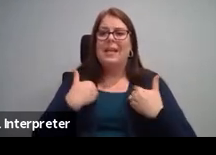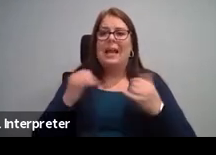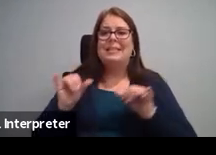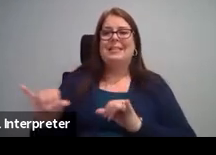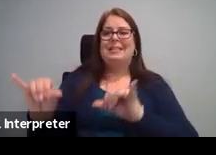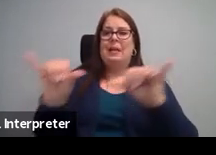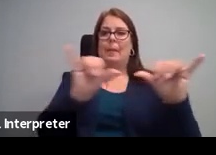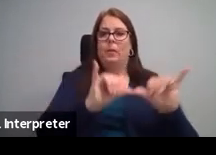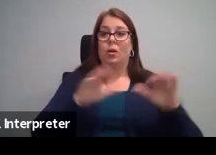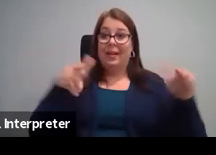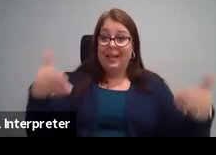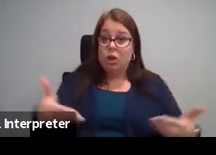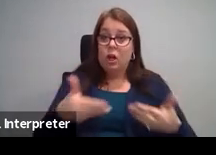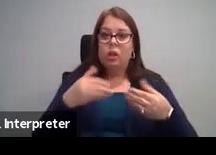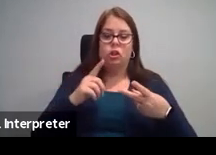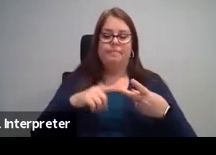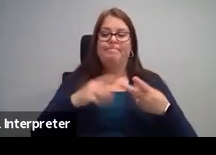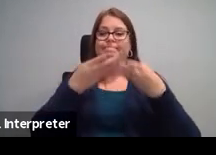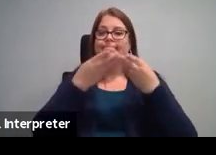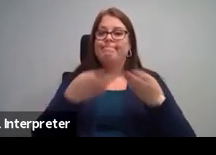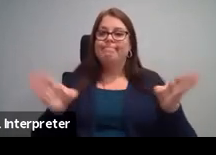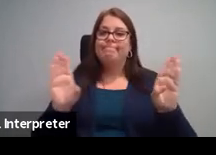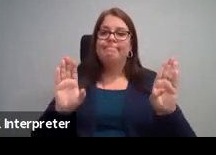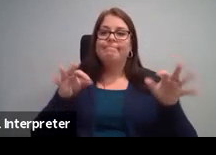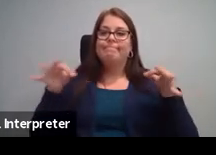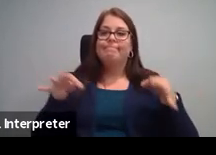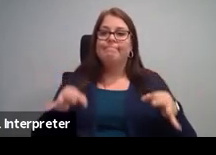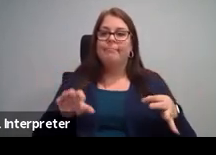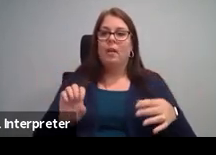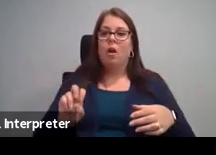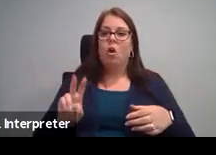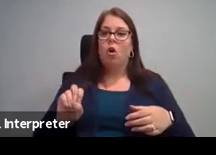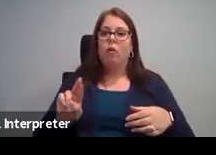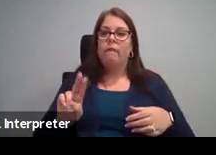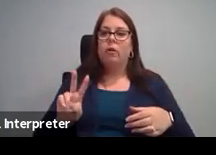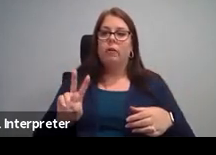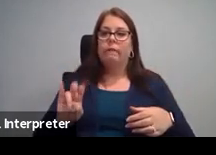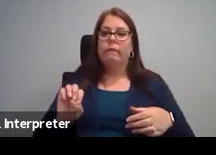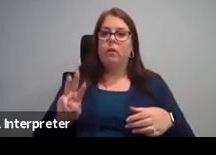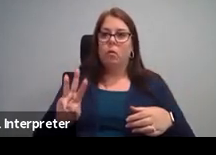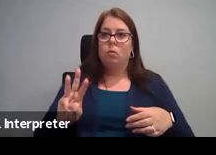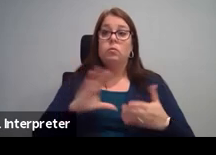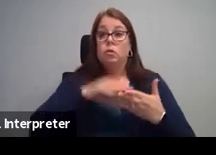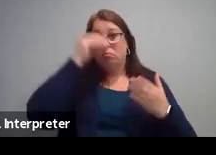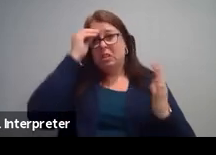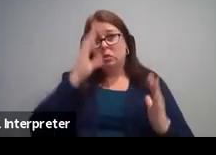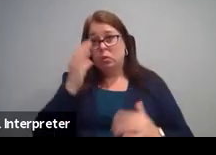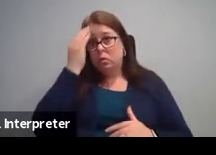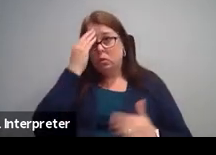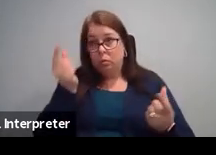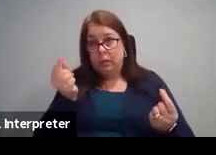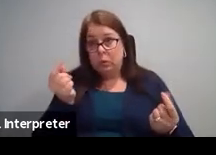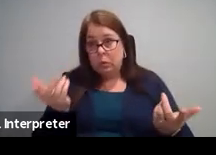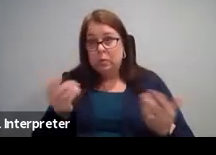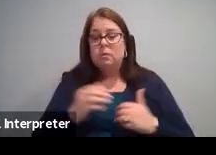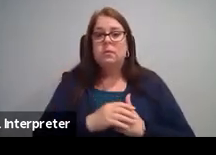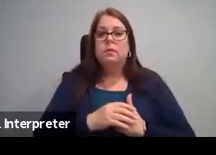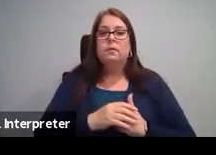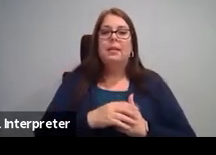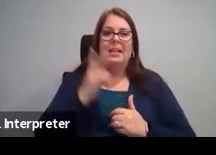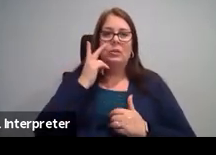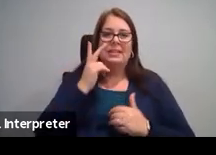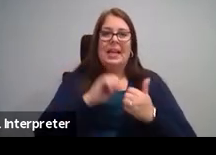Cathy Reznicek: introduction and overview for students so that they knew what to do. And then this is how we see our structuring kind of our